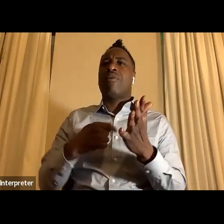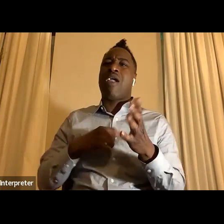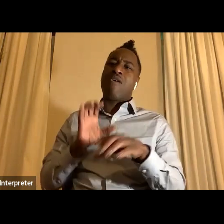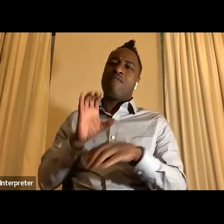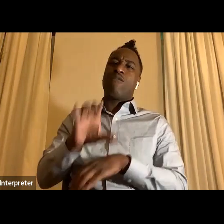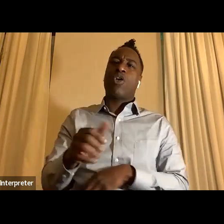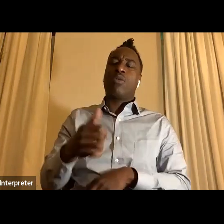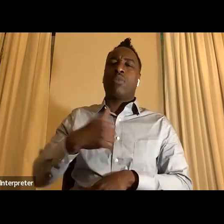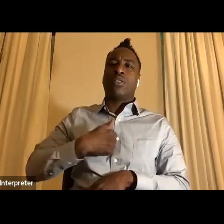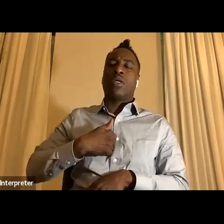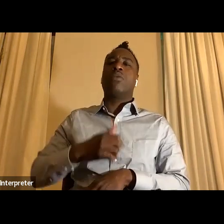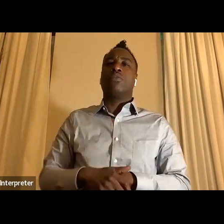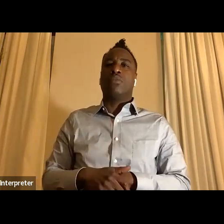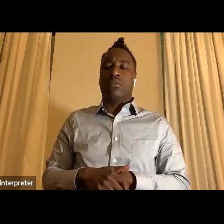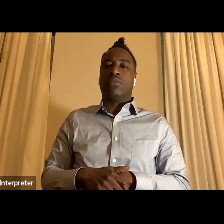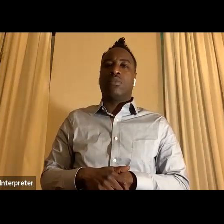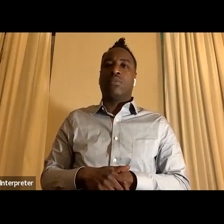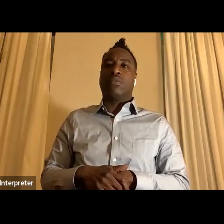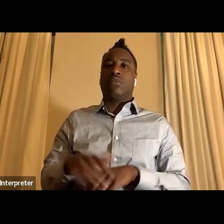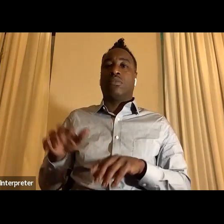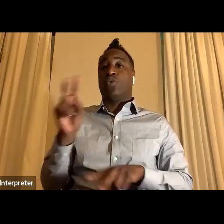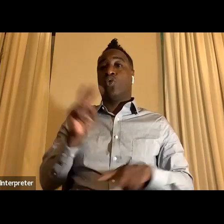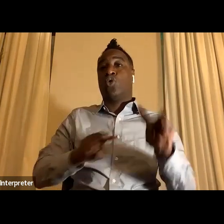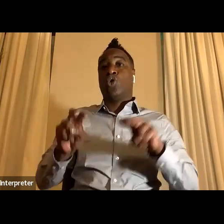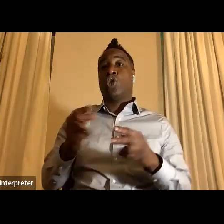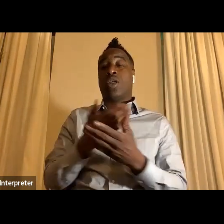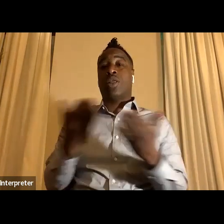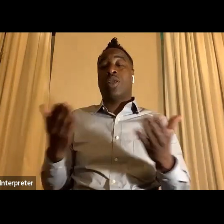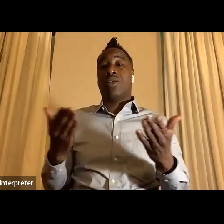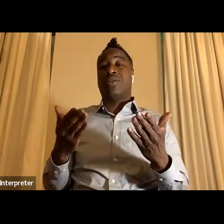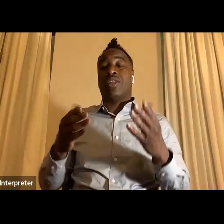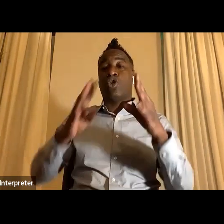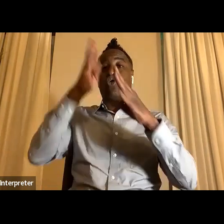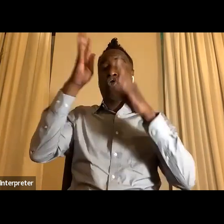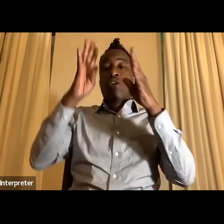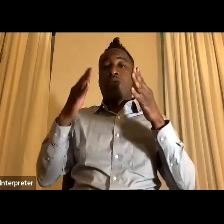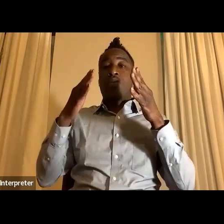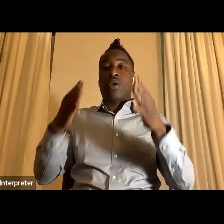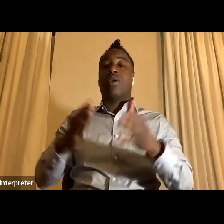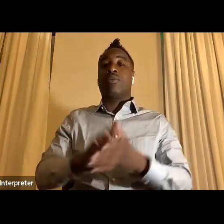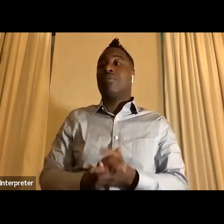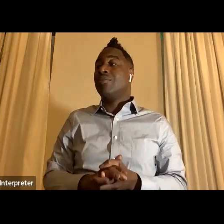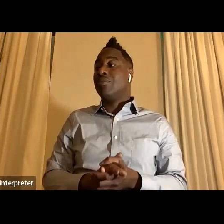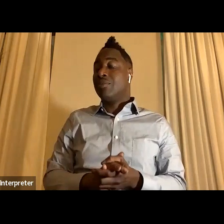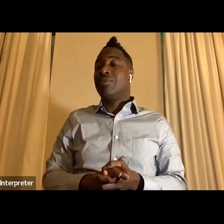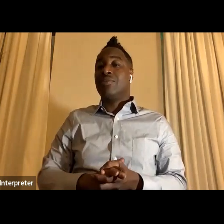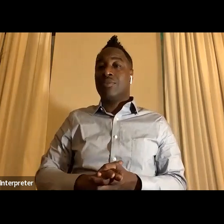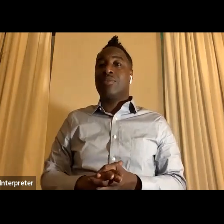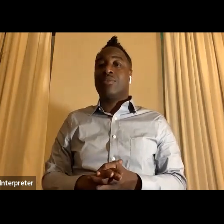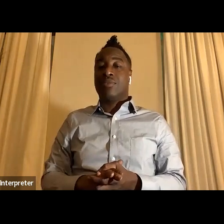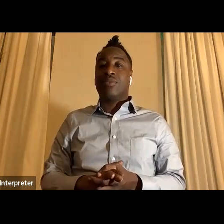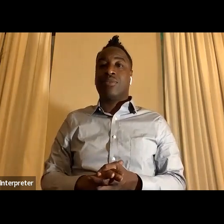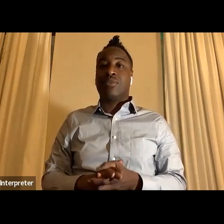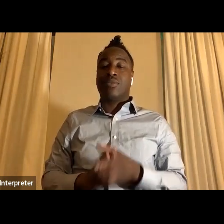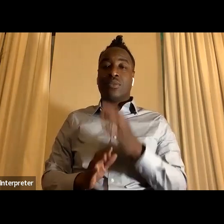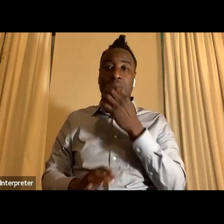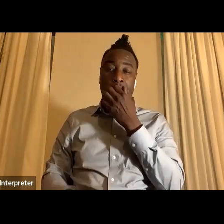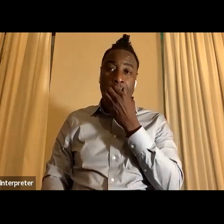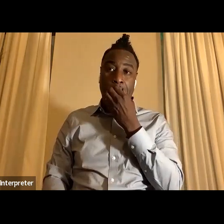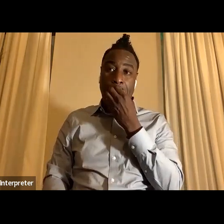you know, to look at it in a creative way as, like some art thing, like, you know,